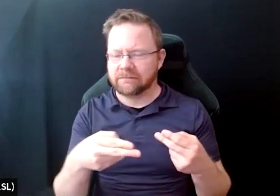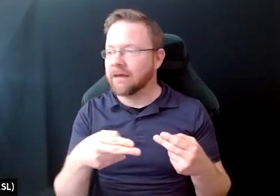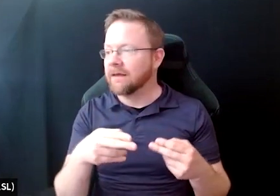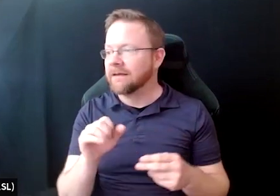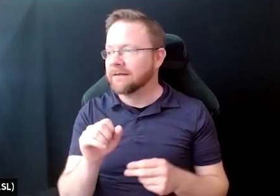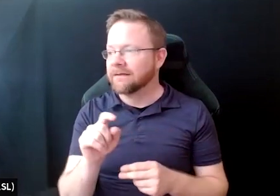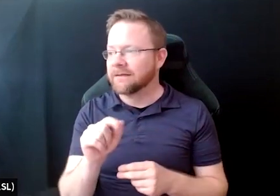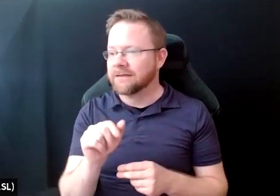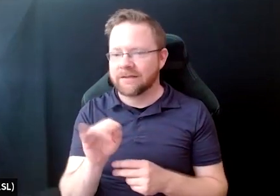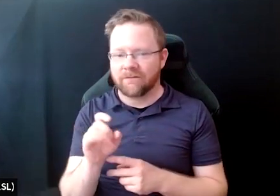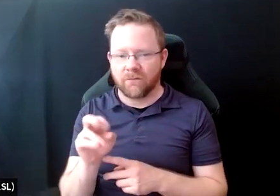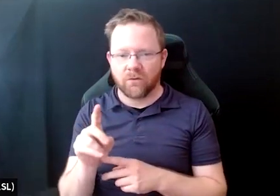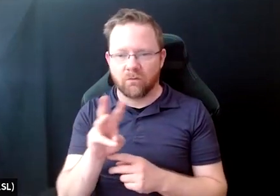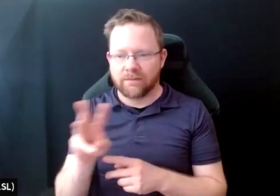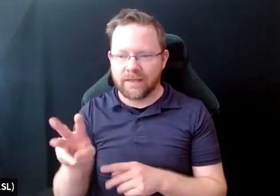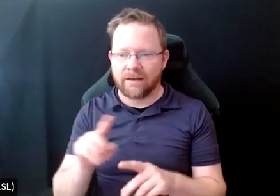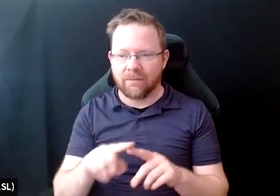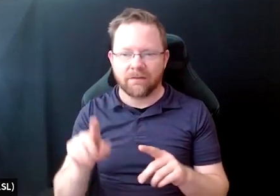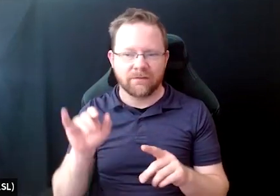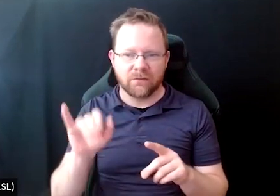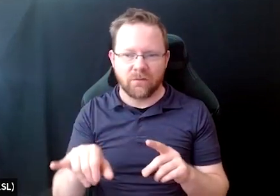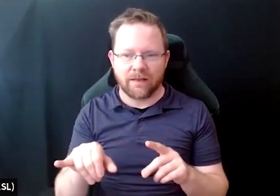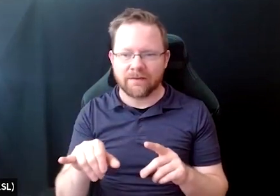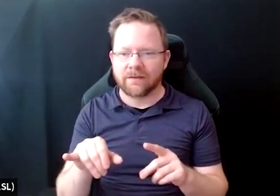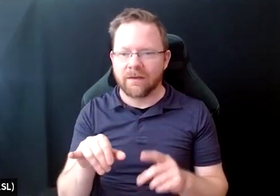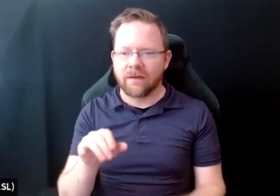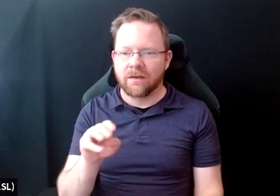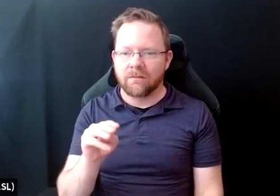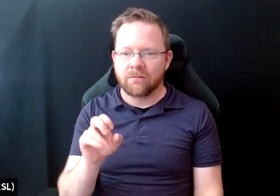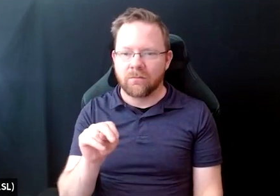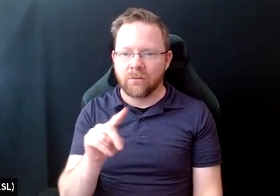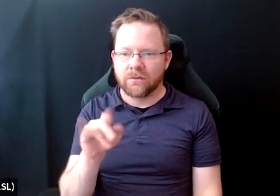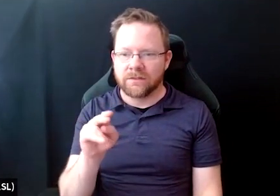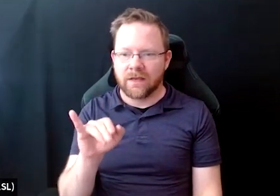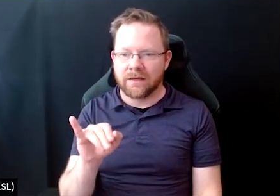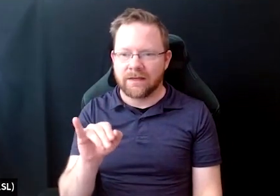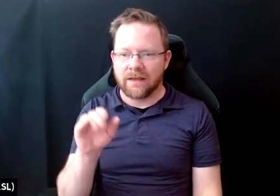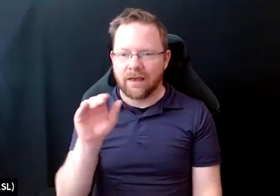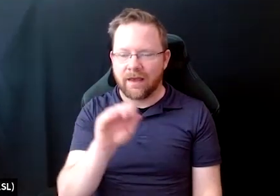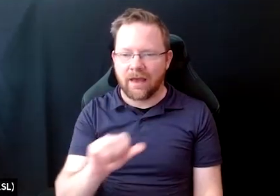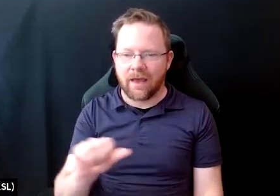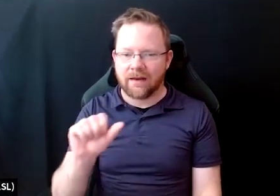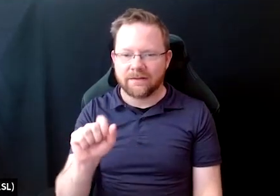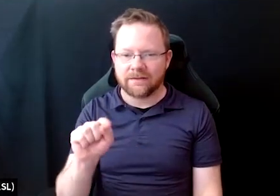Anyways, monzani@stanford.edu. I would love if you could share that in the chat as well for any of [?].